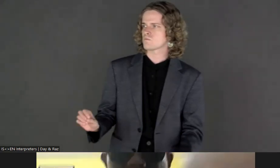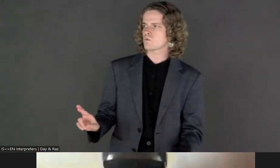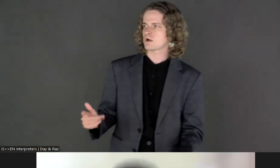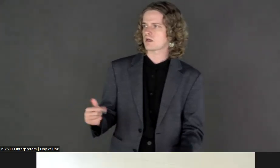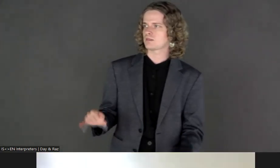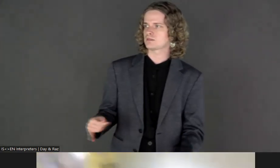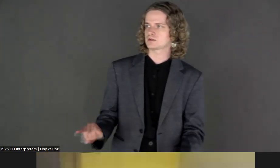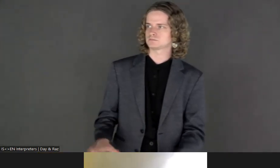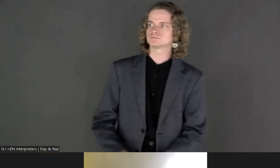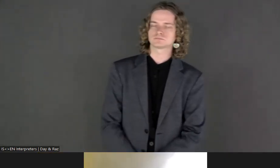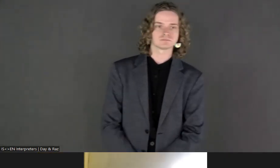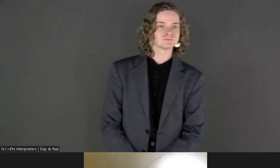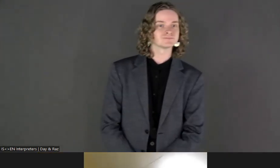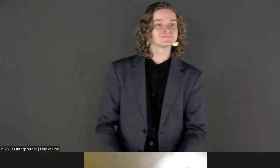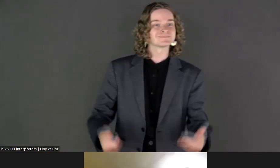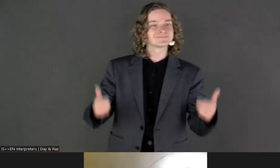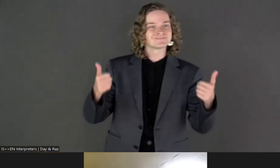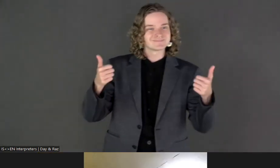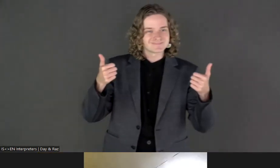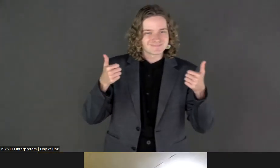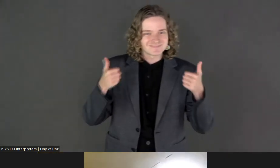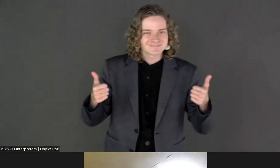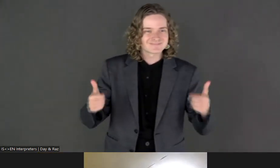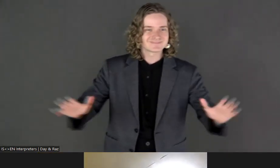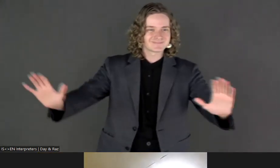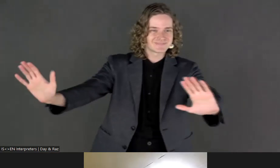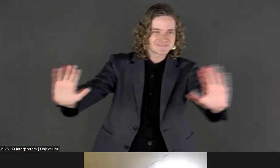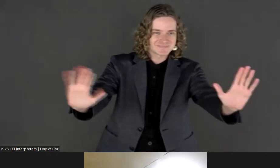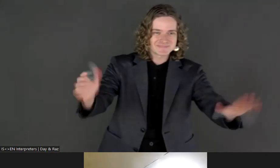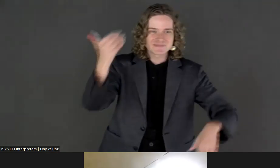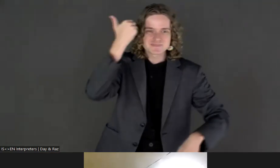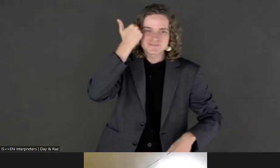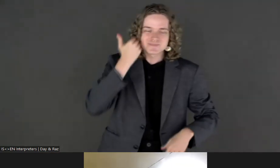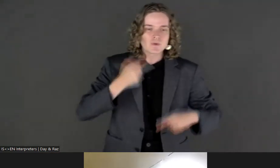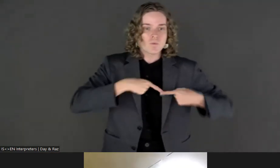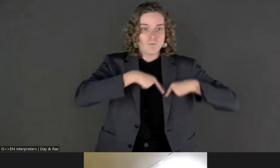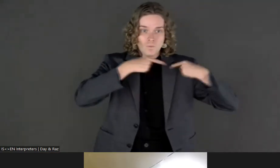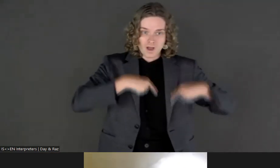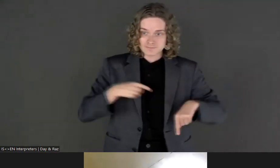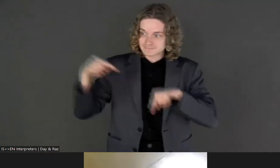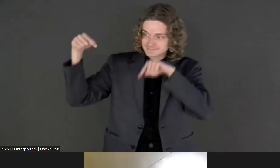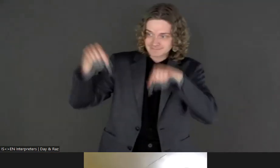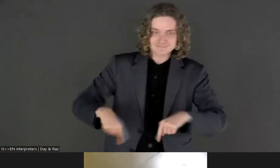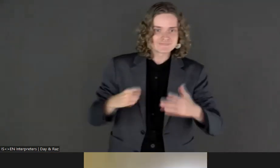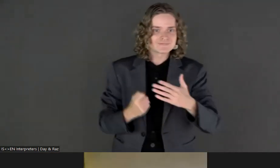Good afternoon, everyone. And welcome to this event called partnership with organizations of